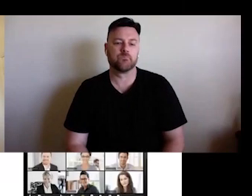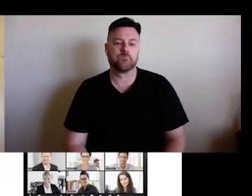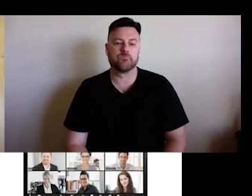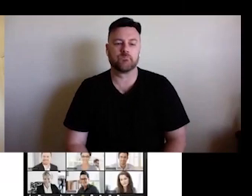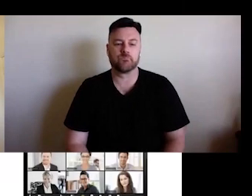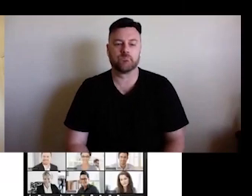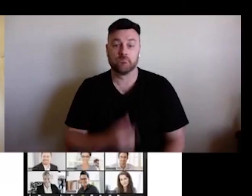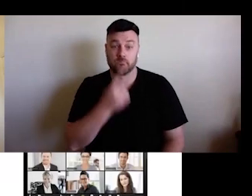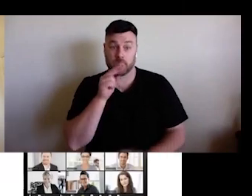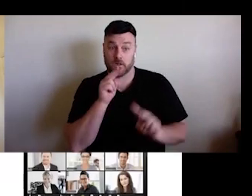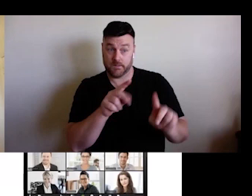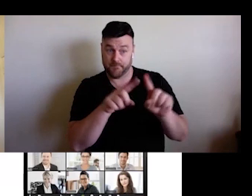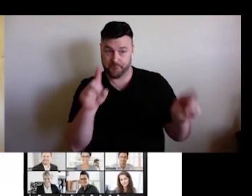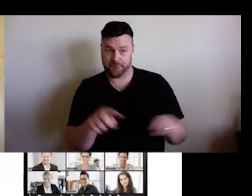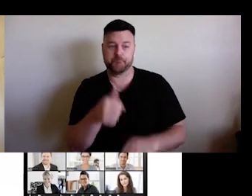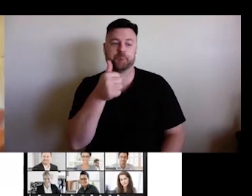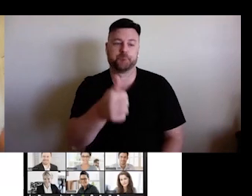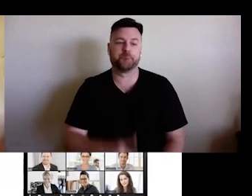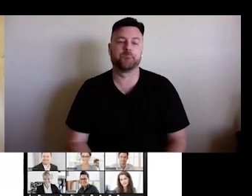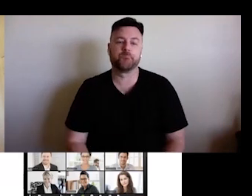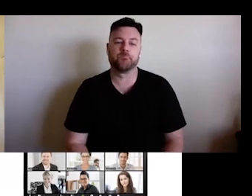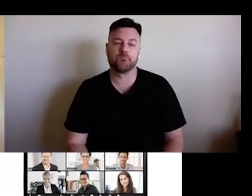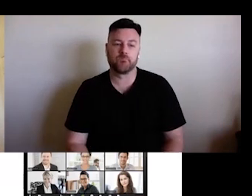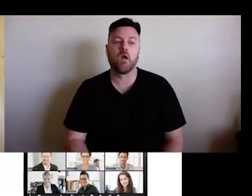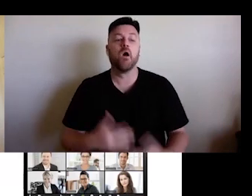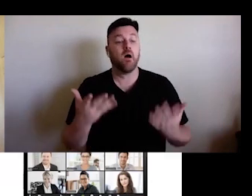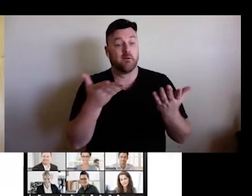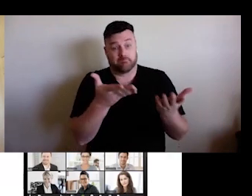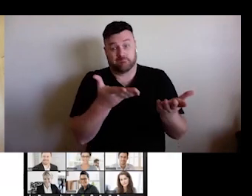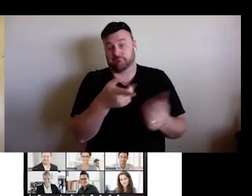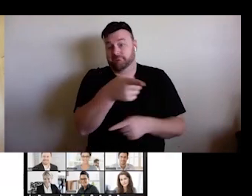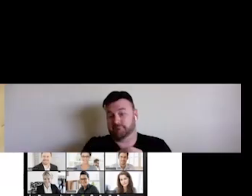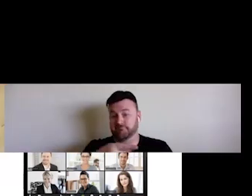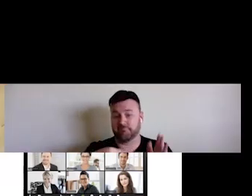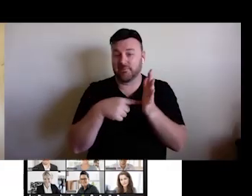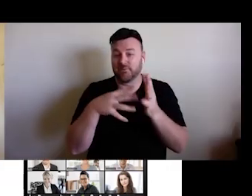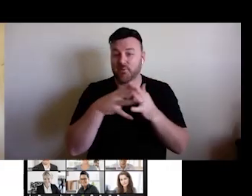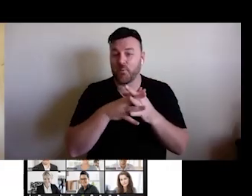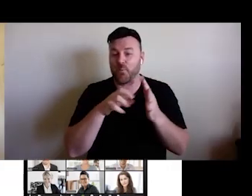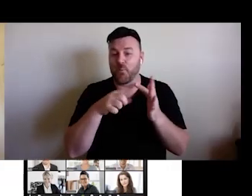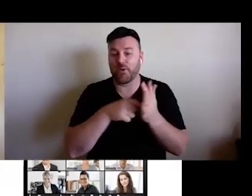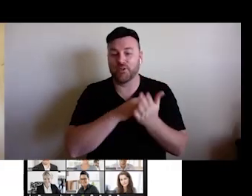Twitch briefly. This is really about livestreaming more generally.